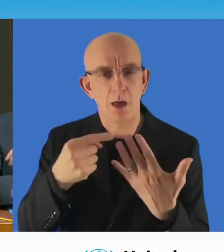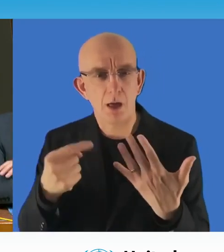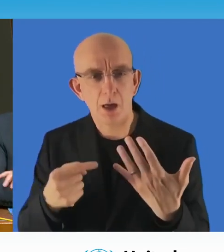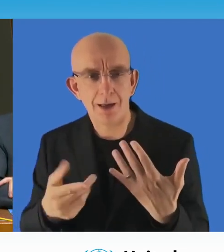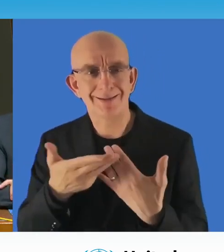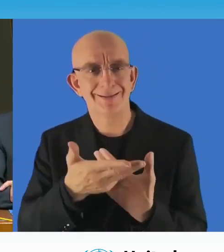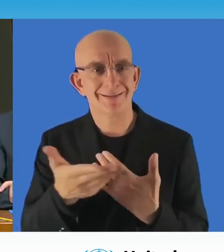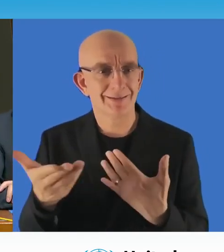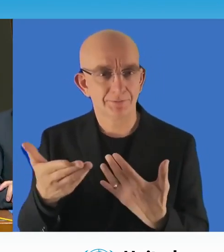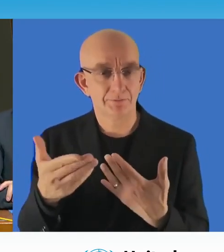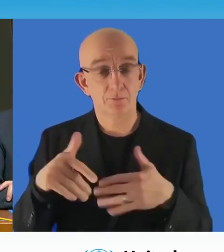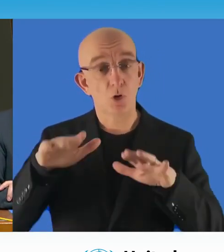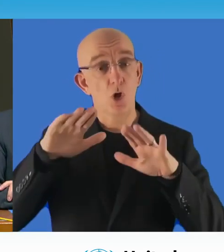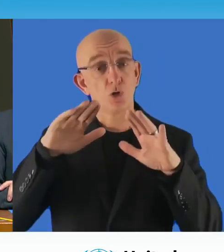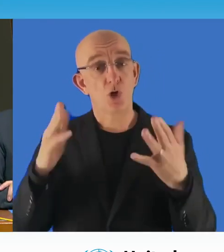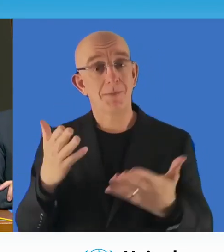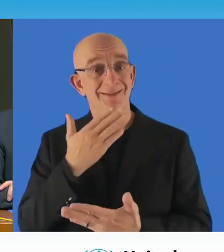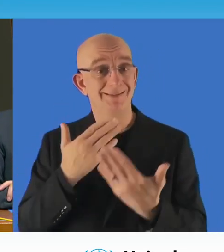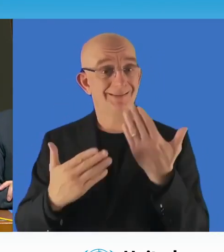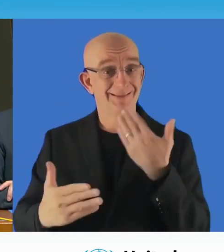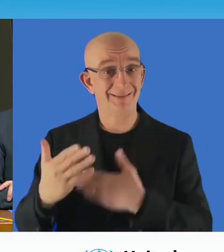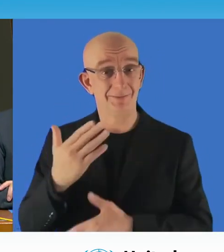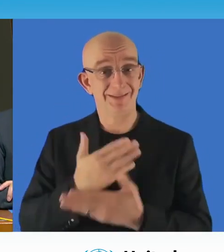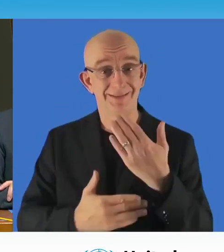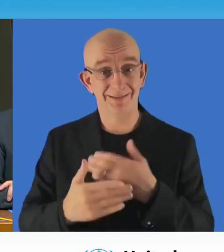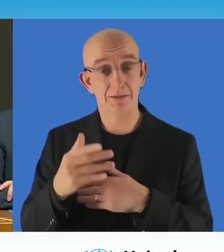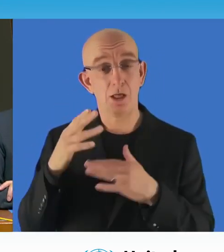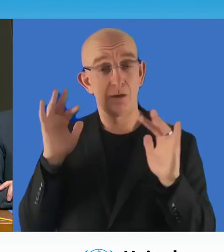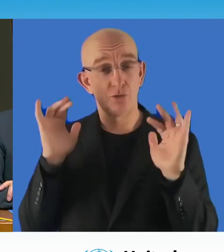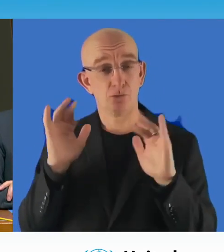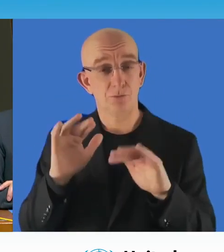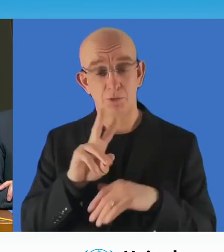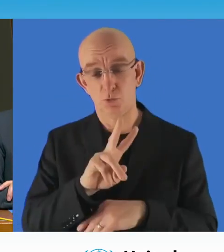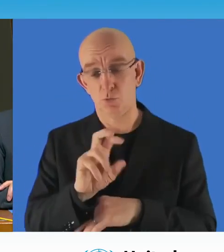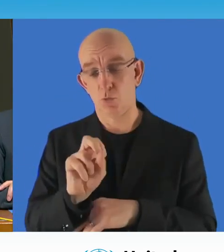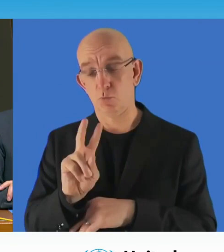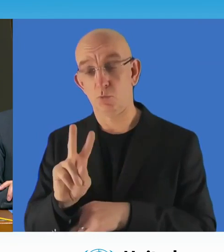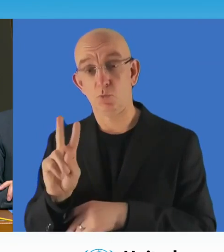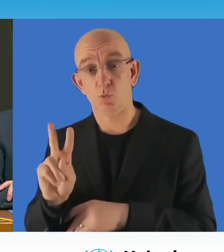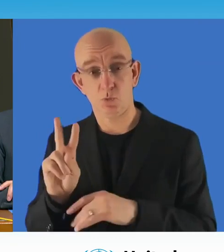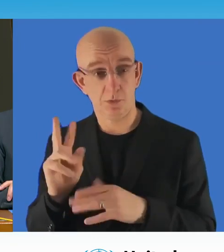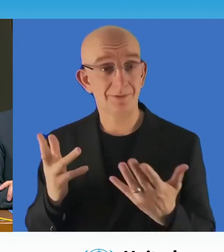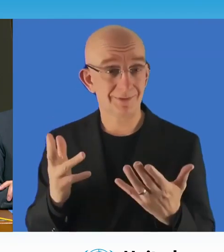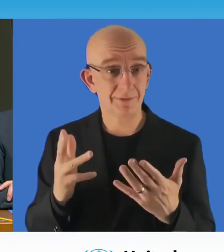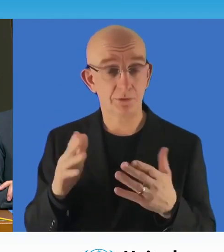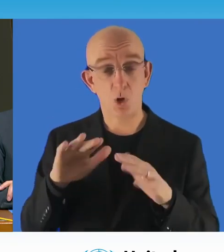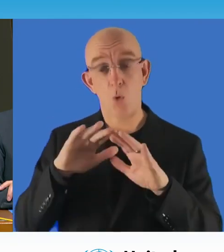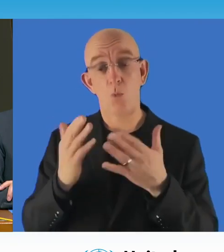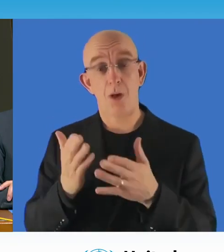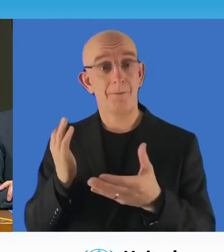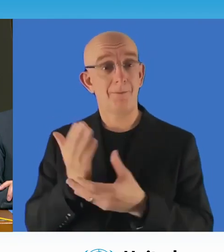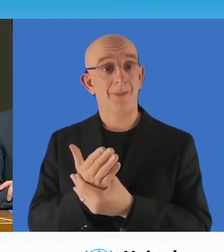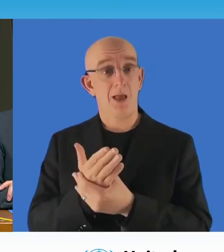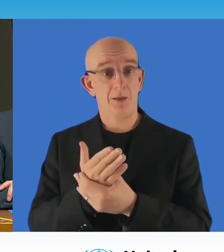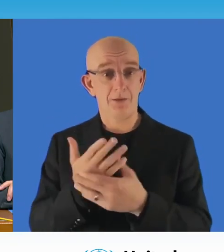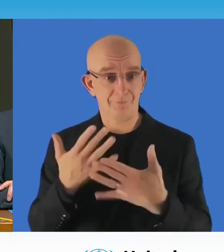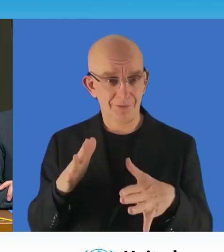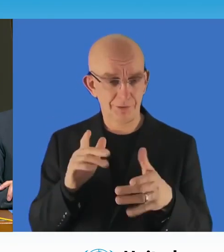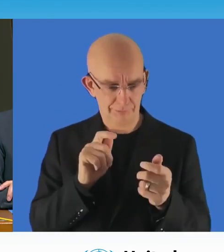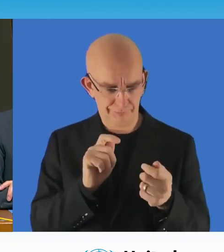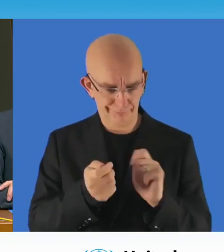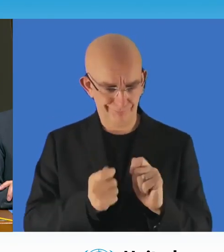2022 the World Bank updated its 10 commitments to disability inclusion encompassing key areas